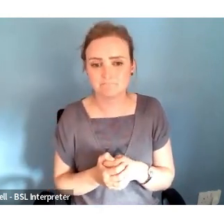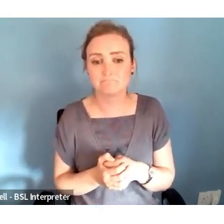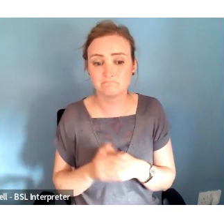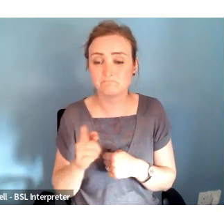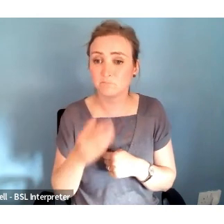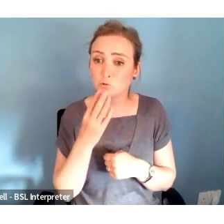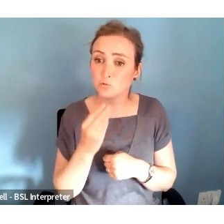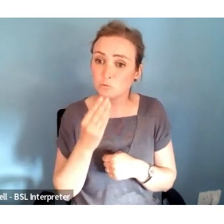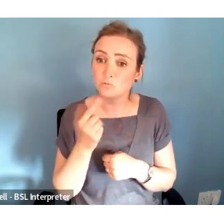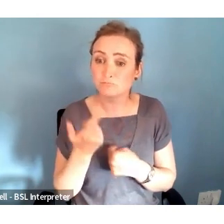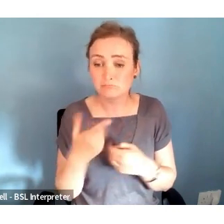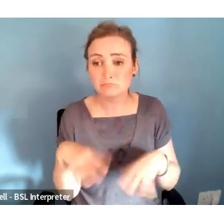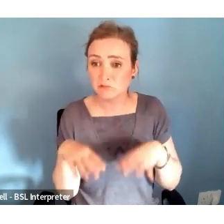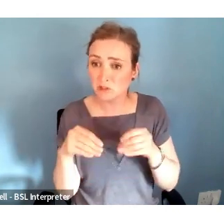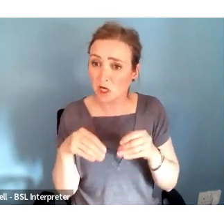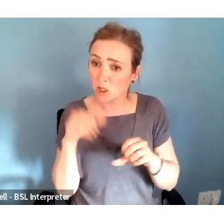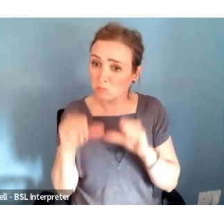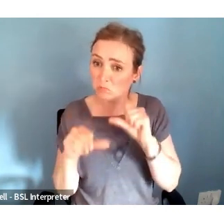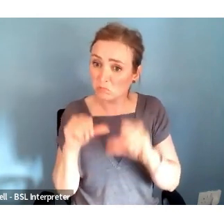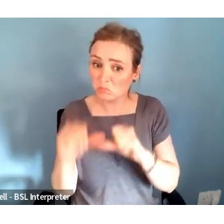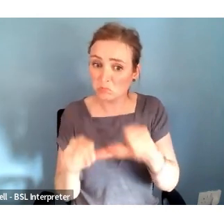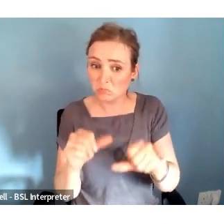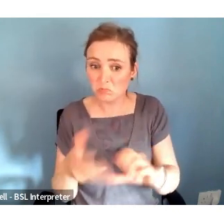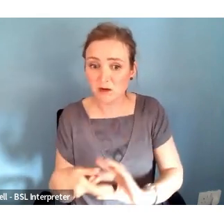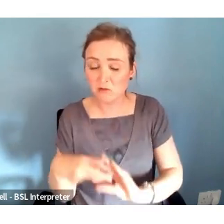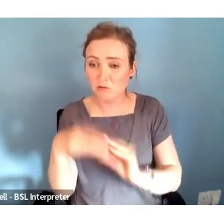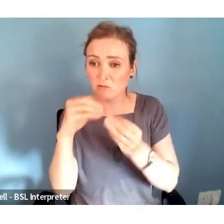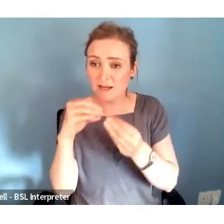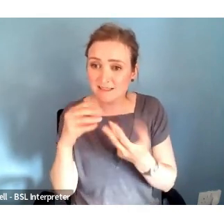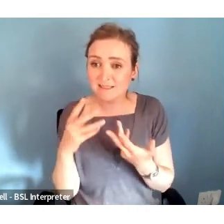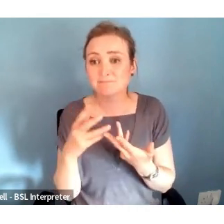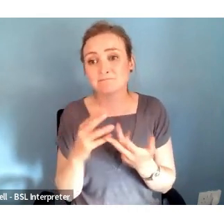a starting point for creating their own. Sounds great. Lovely.